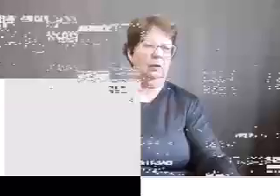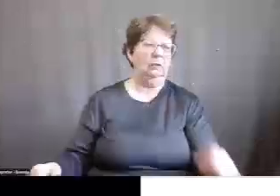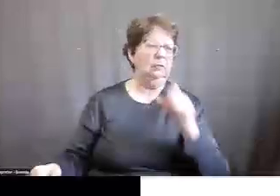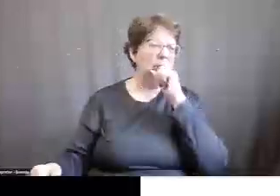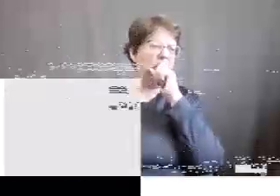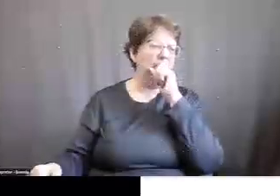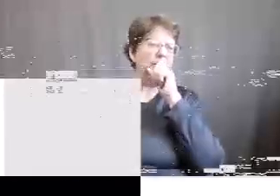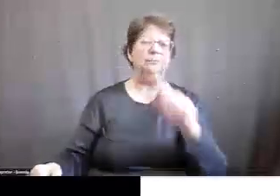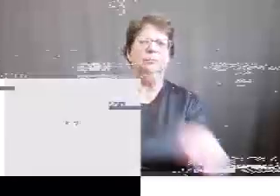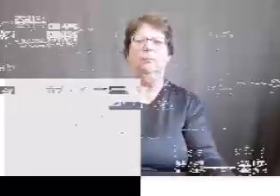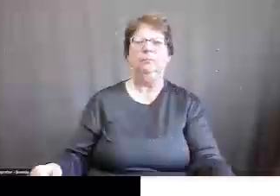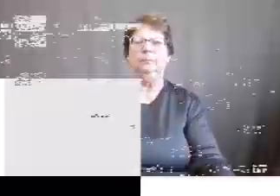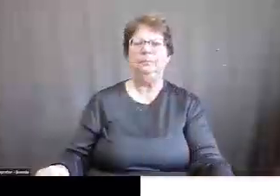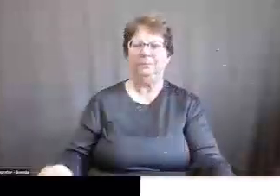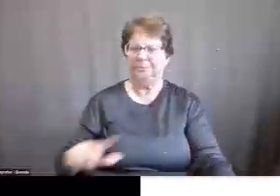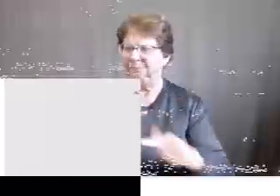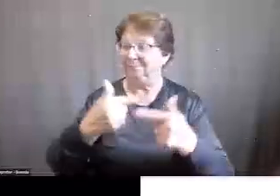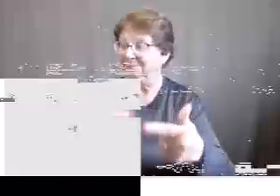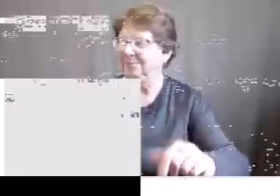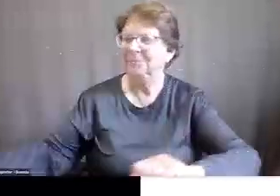Boardroom: Yeah, I can start, about this. So…